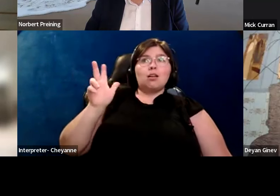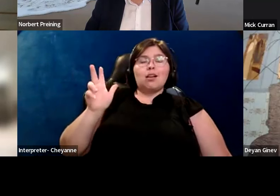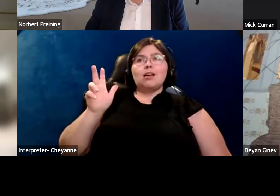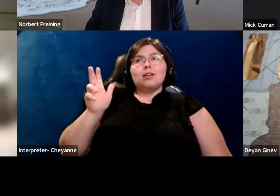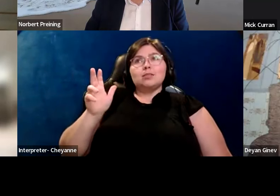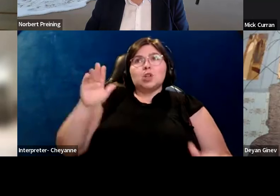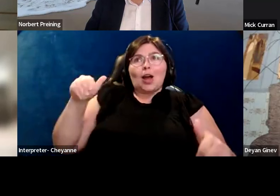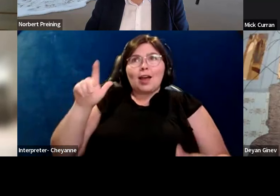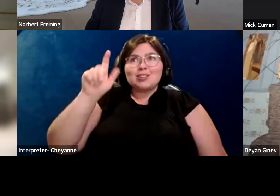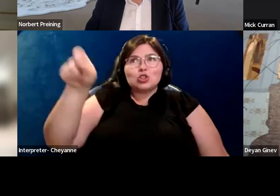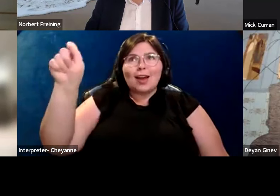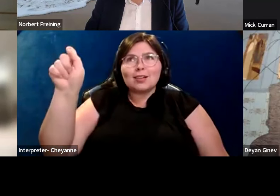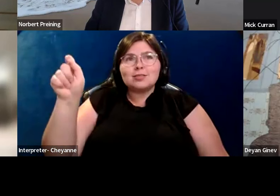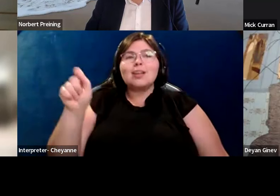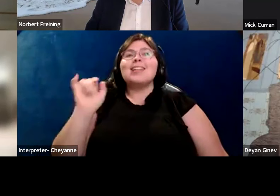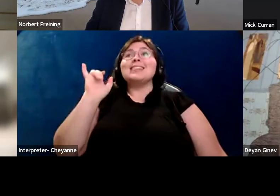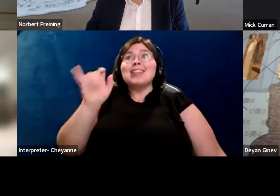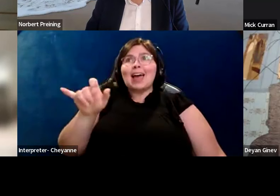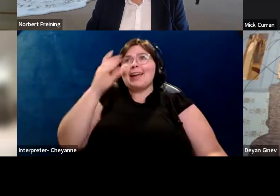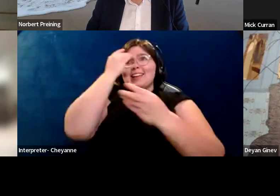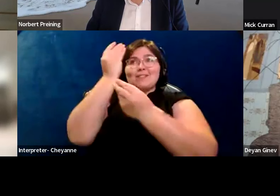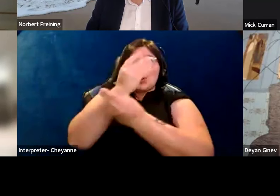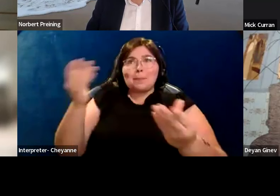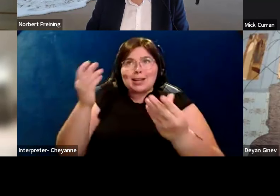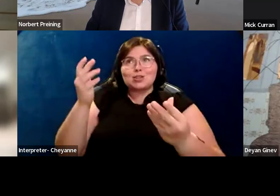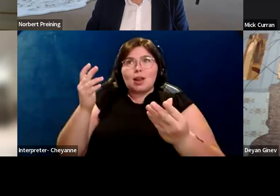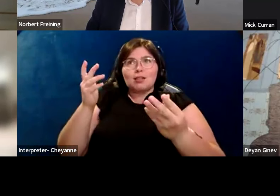are exposed in the accessibility tree.